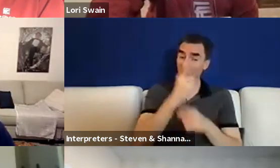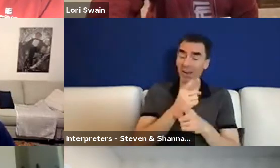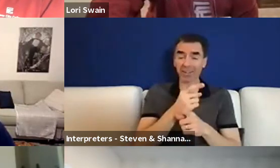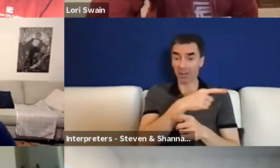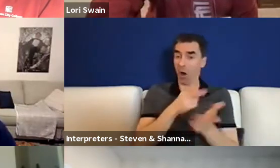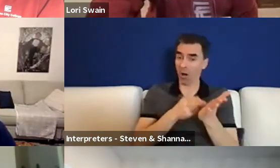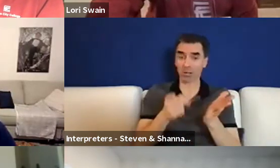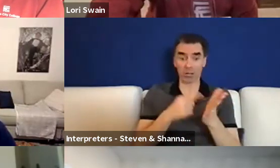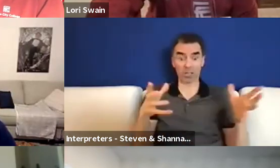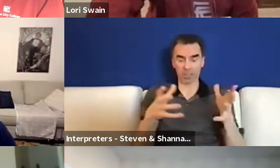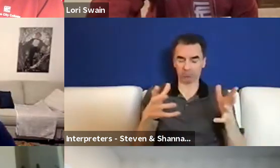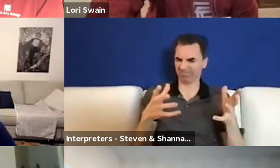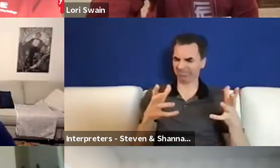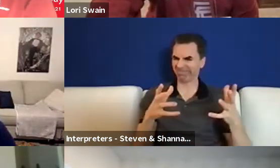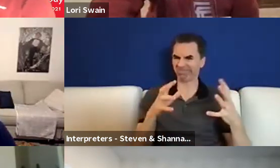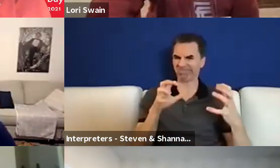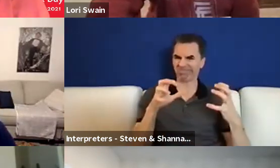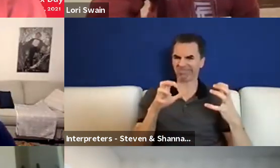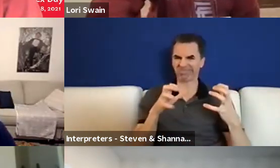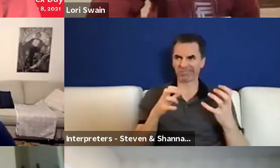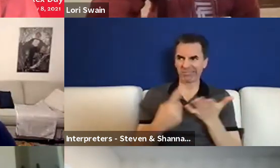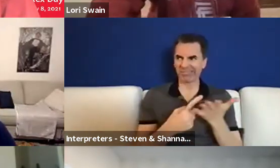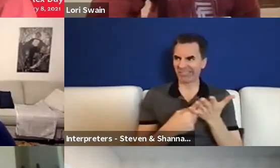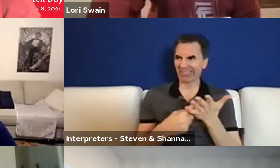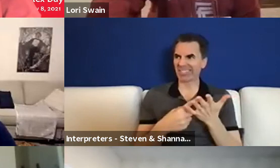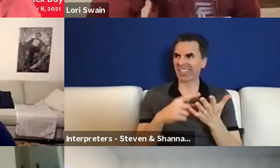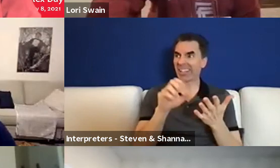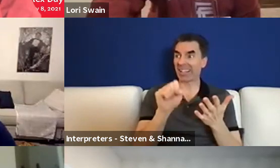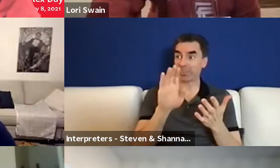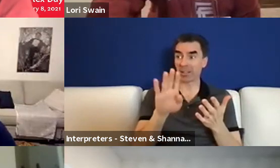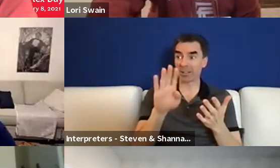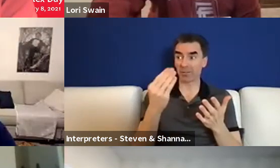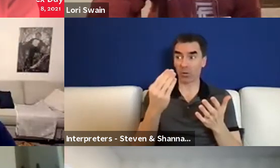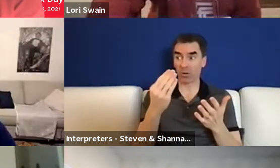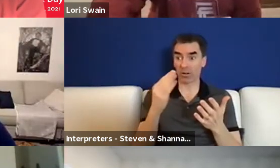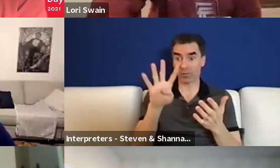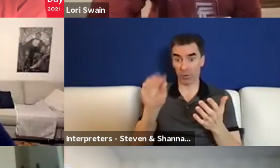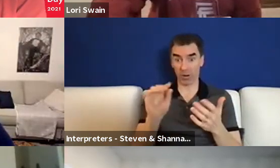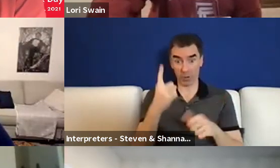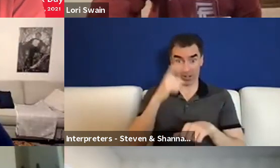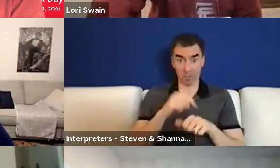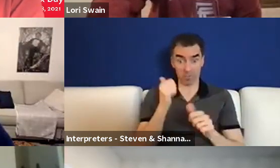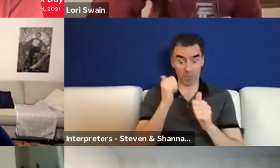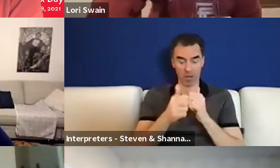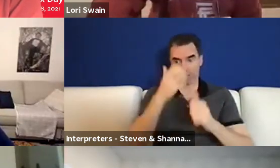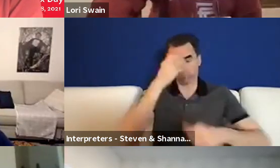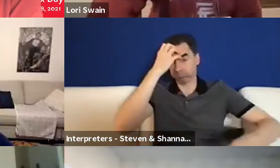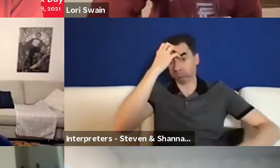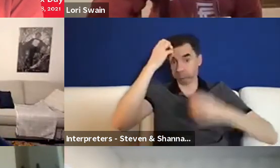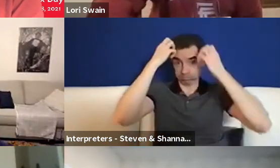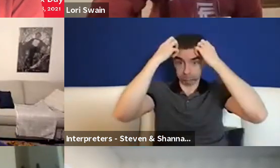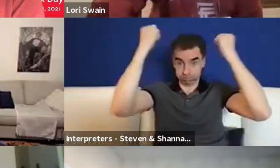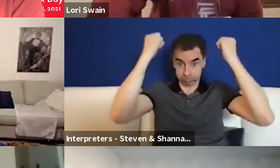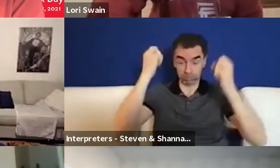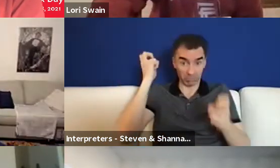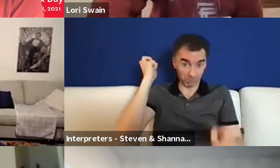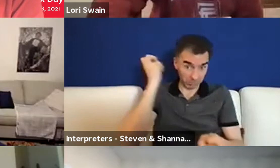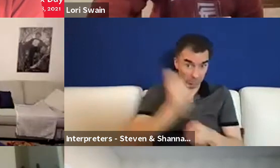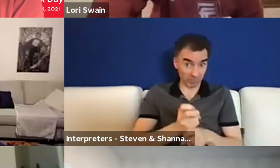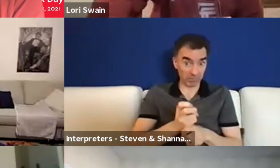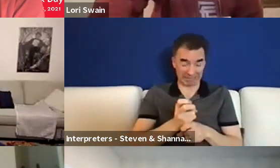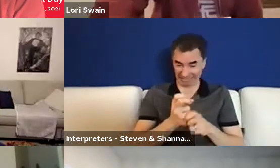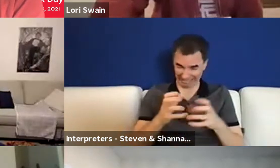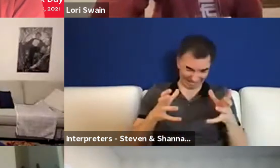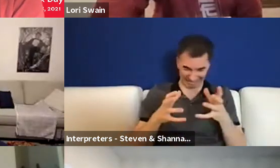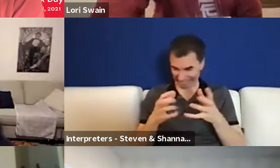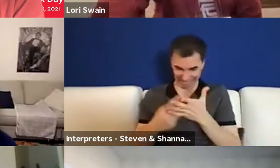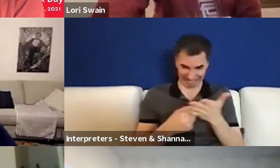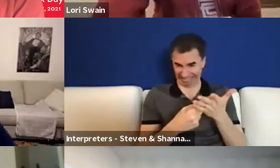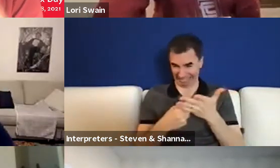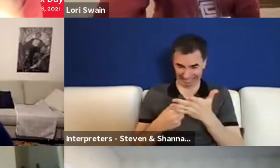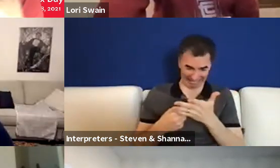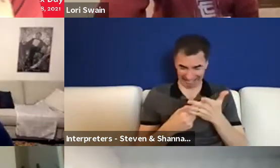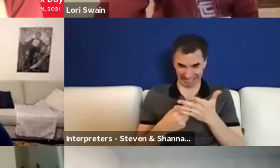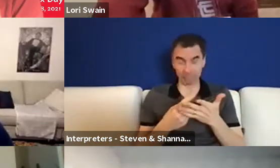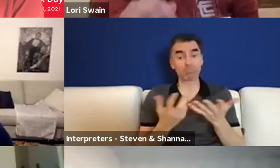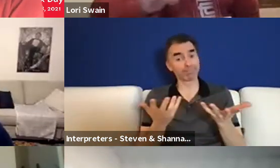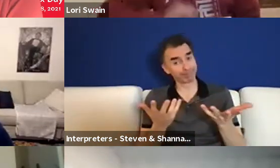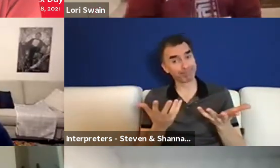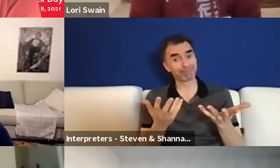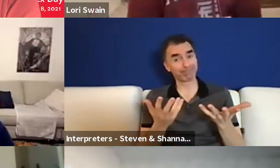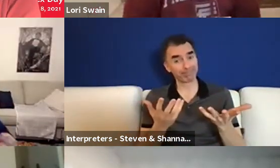when sb 1440 was first passed. Oh, my God. I mean, it was tough. But part of it, you know, and this is easy to say it harder to do, you